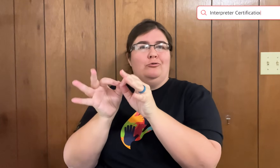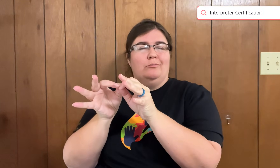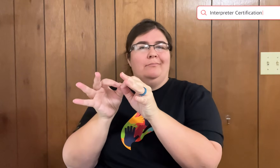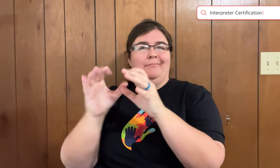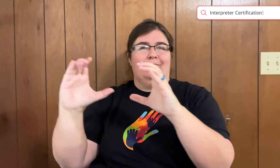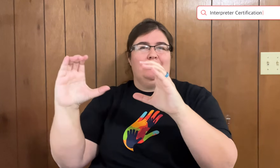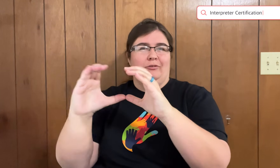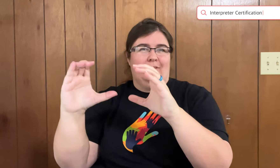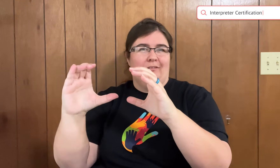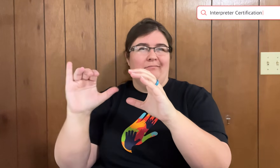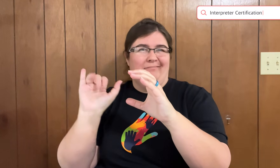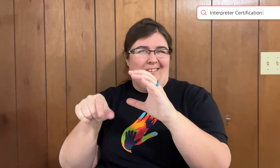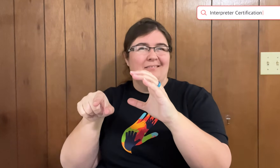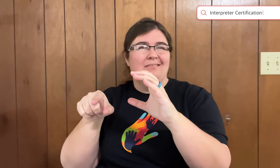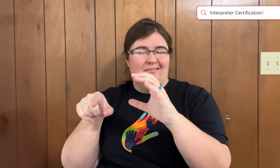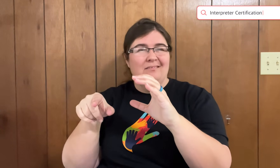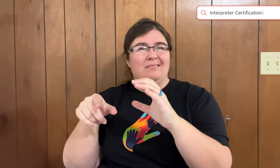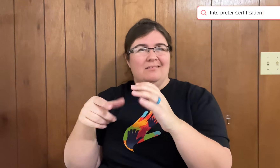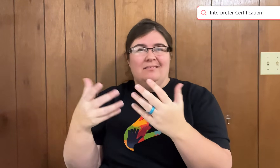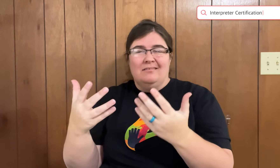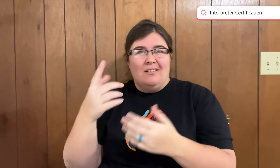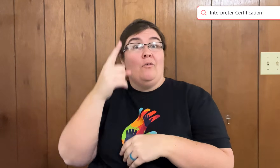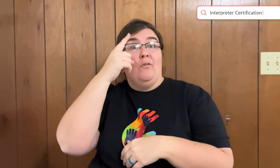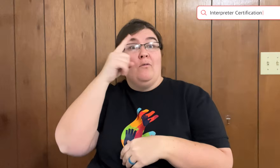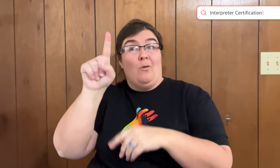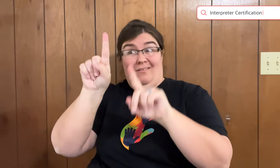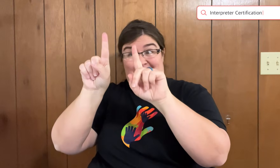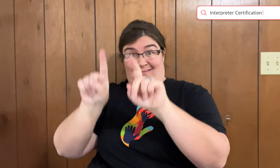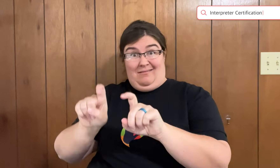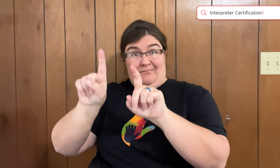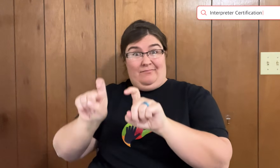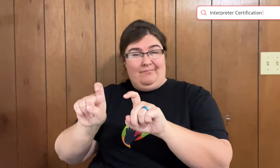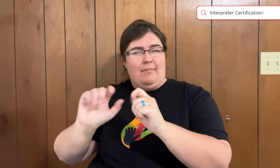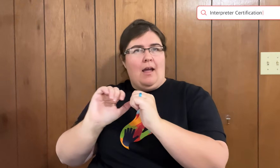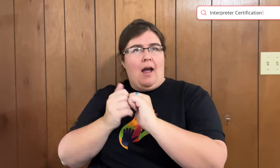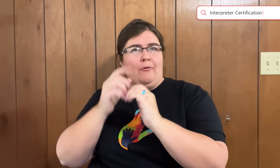Also, standardization benefits interpreter certification. When testing interpreters,